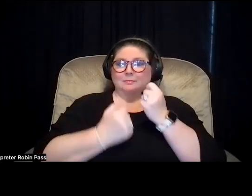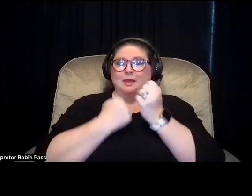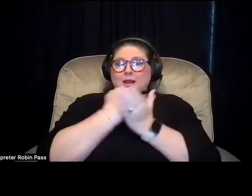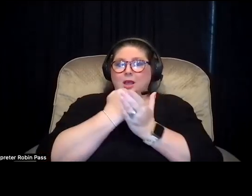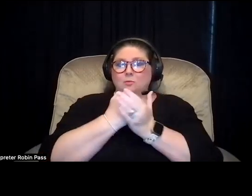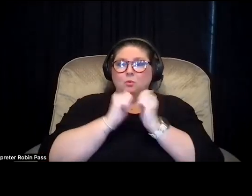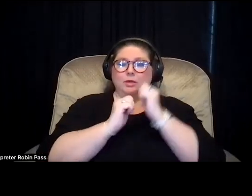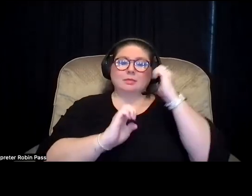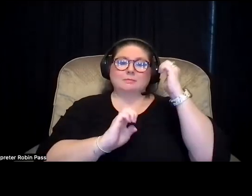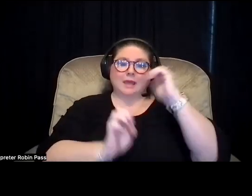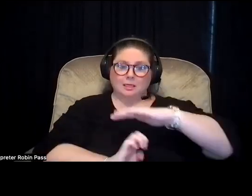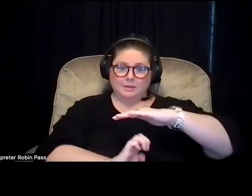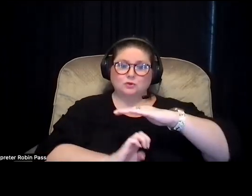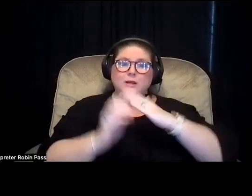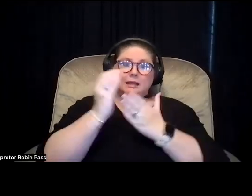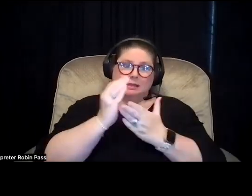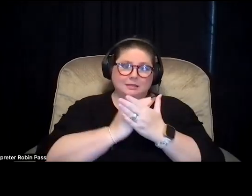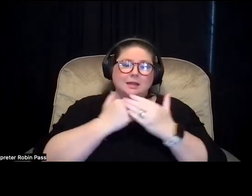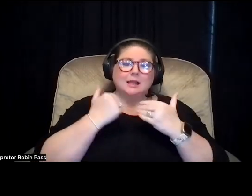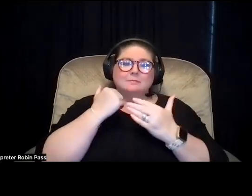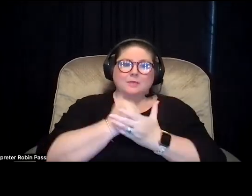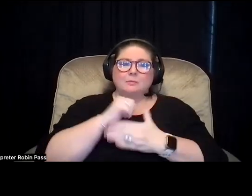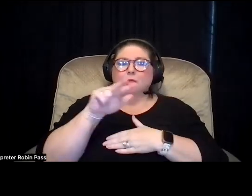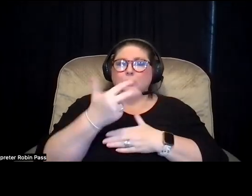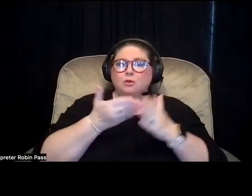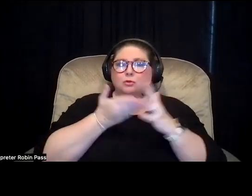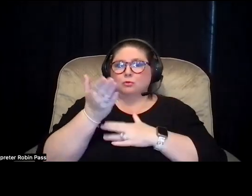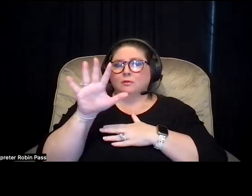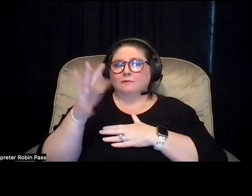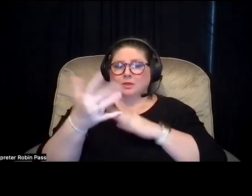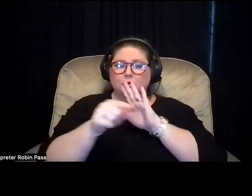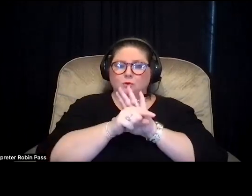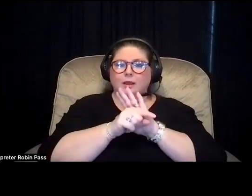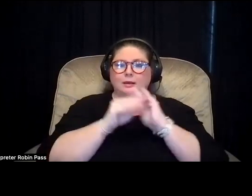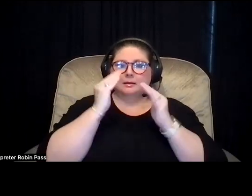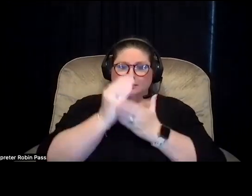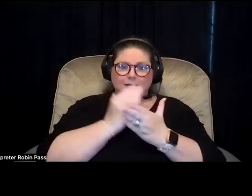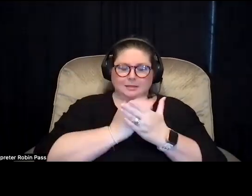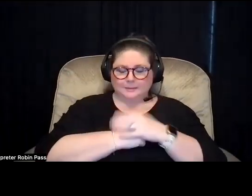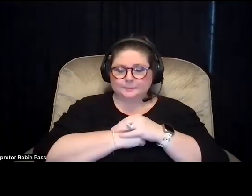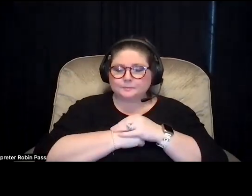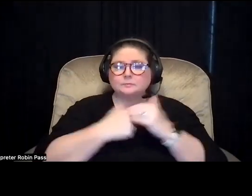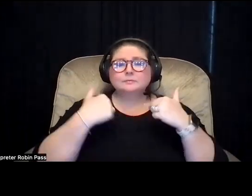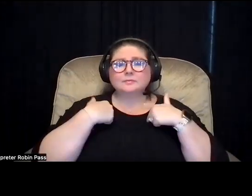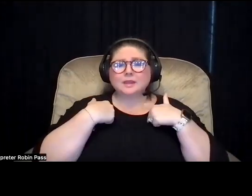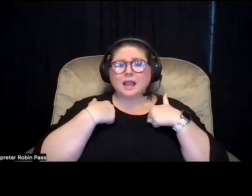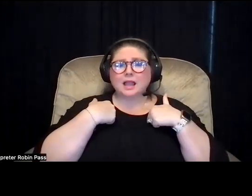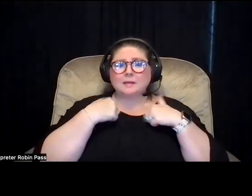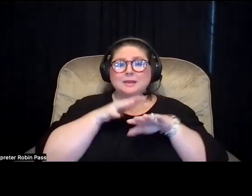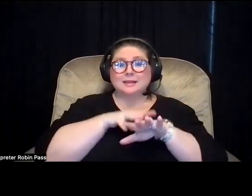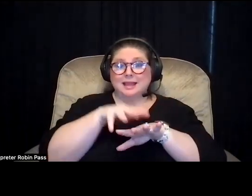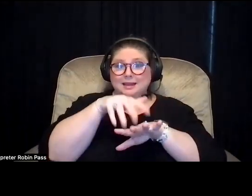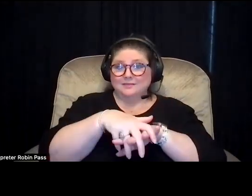so i helped with the third through fifth grade lessons i am a native tolson so i grew i'm a